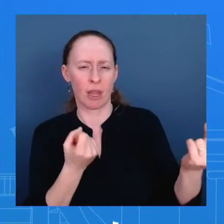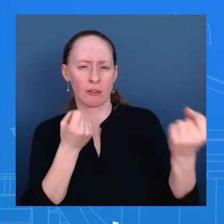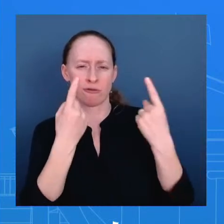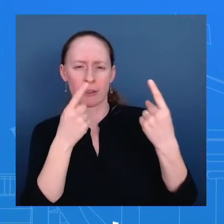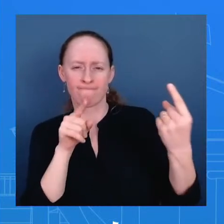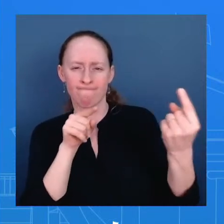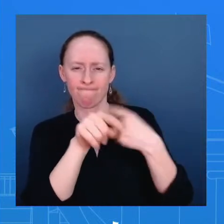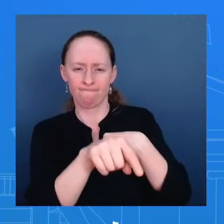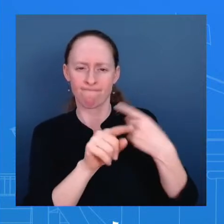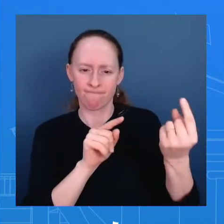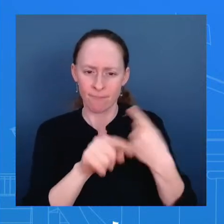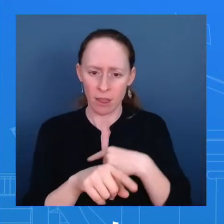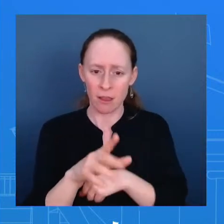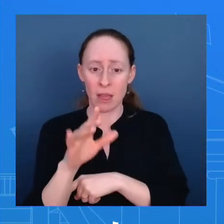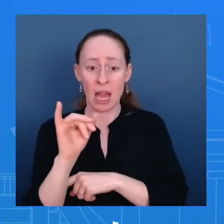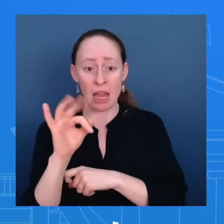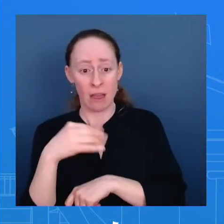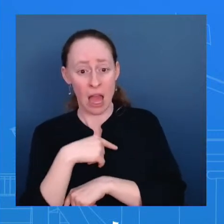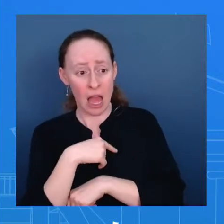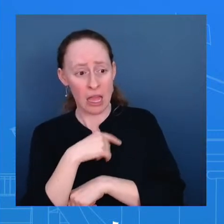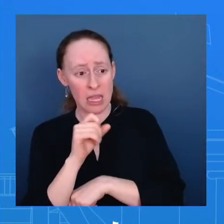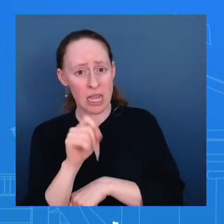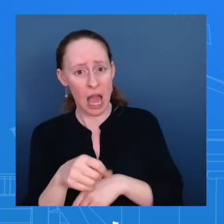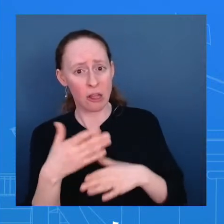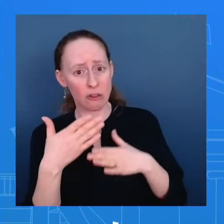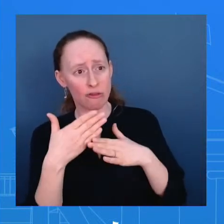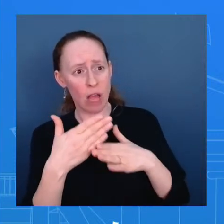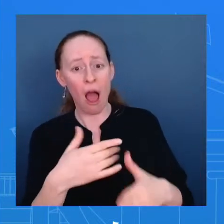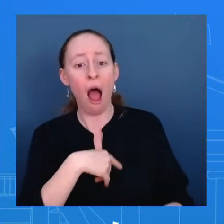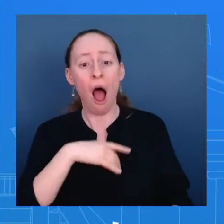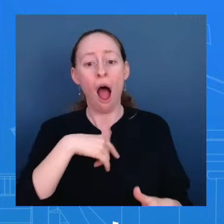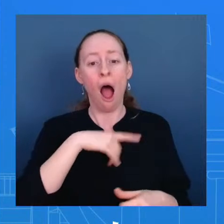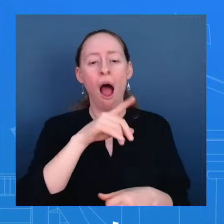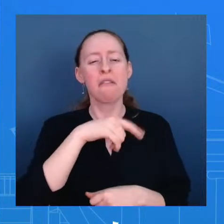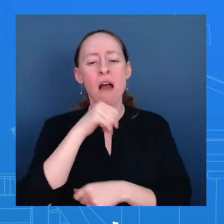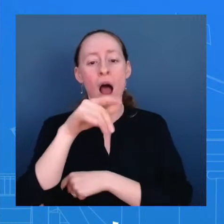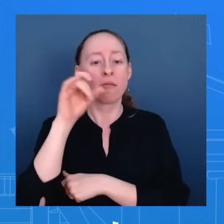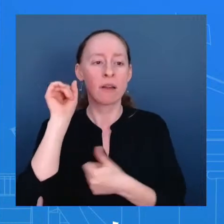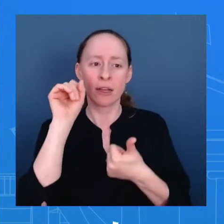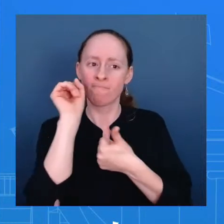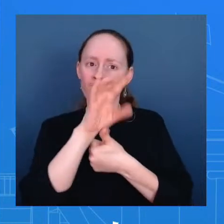and I'm not going to sit and go through it a tick list -- but in every single corner of American society,